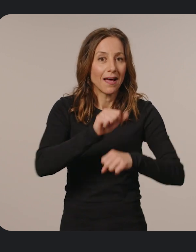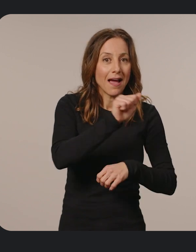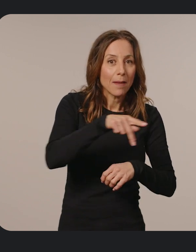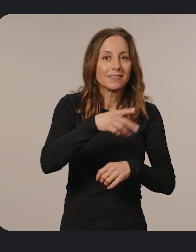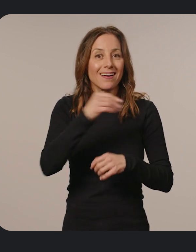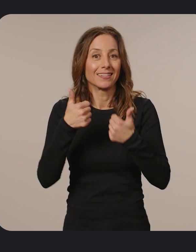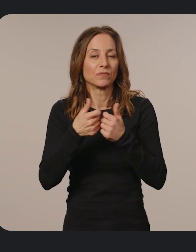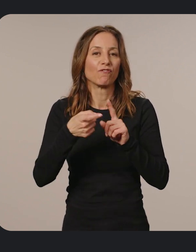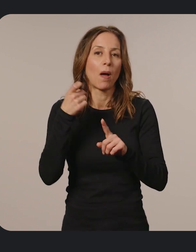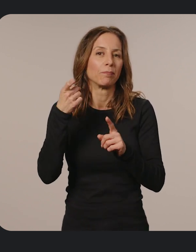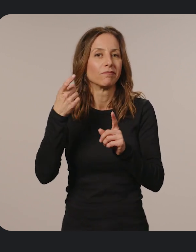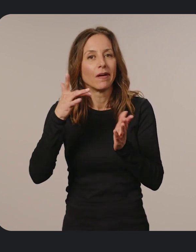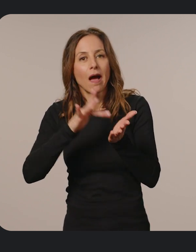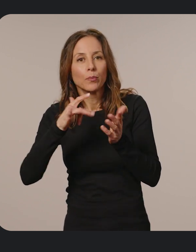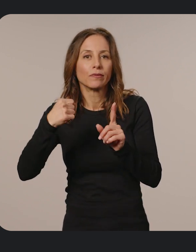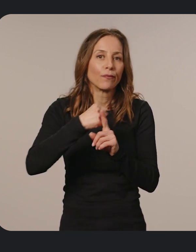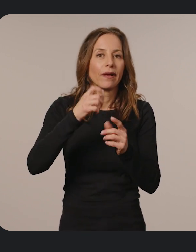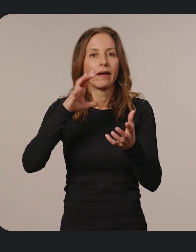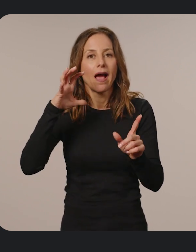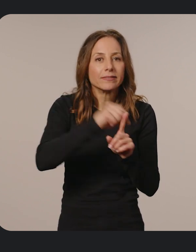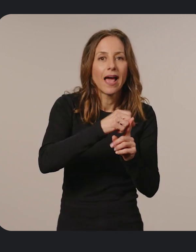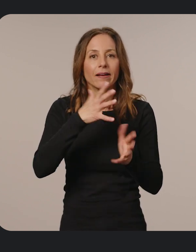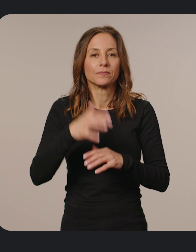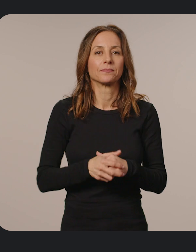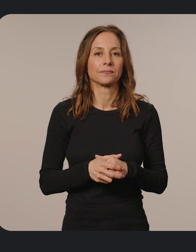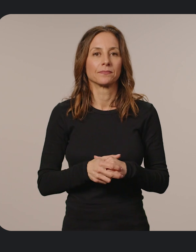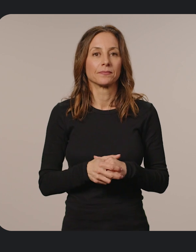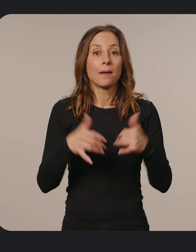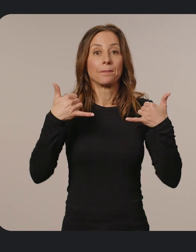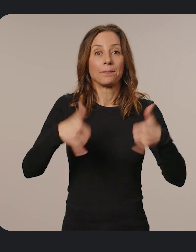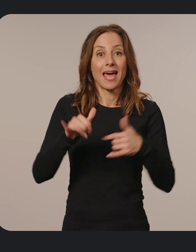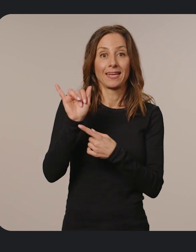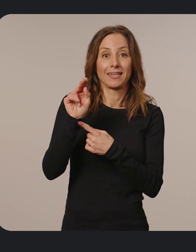in tools to help you protect your apps and games from abuse and attack.